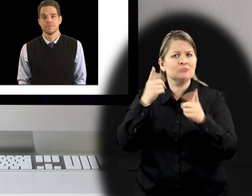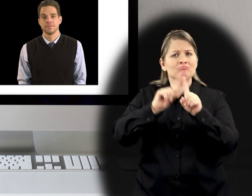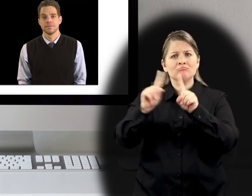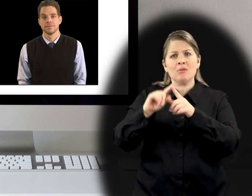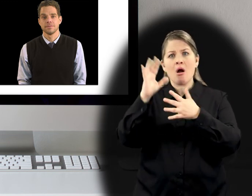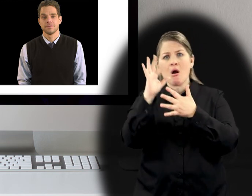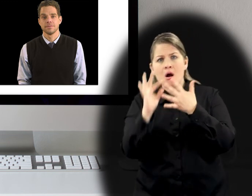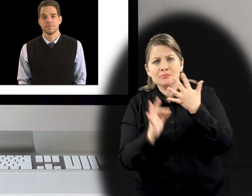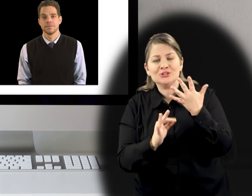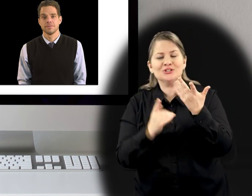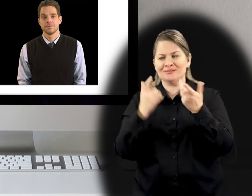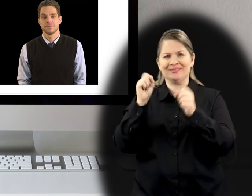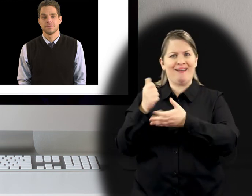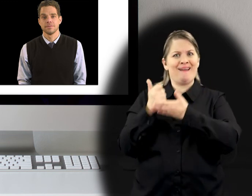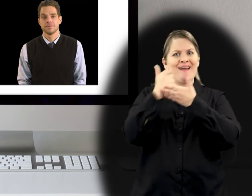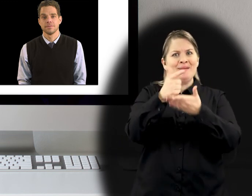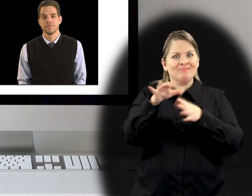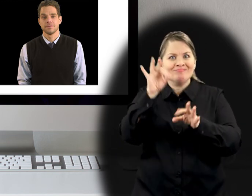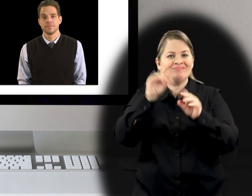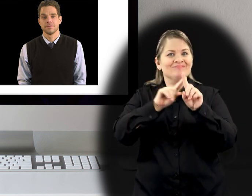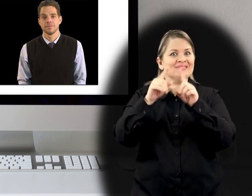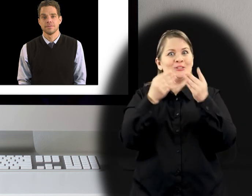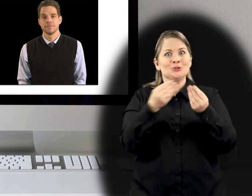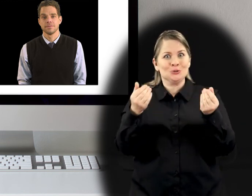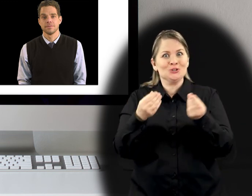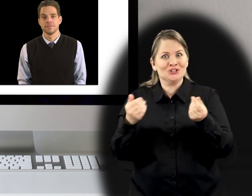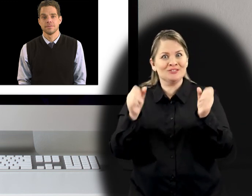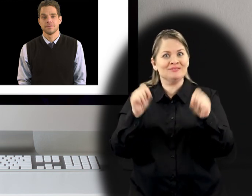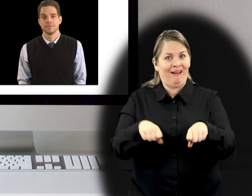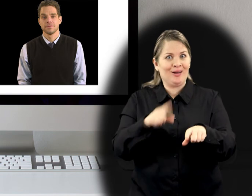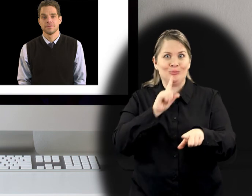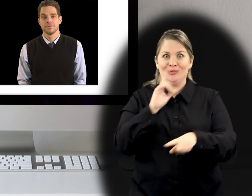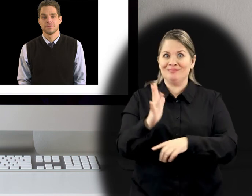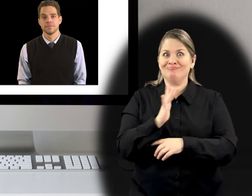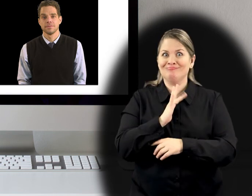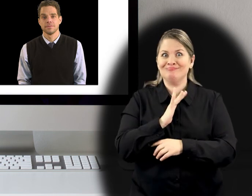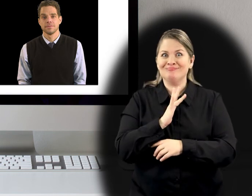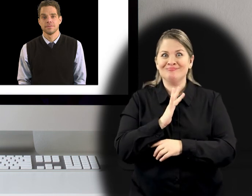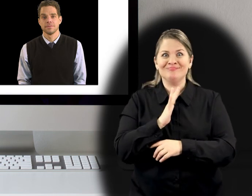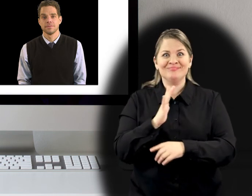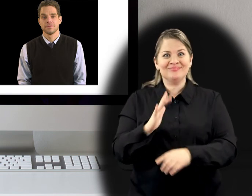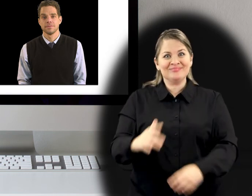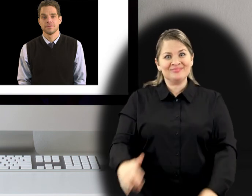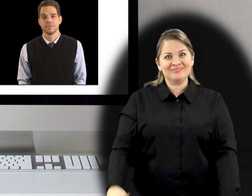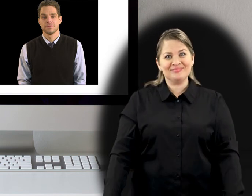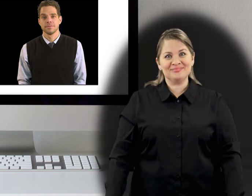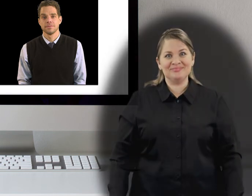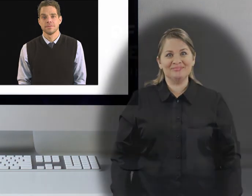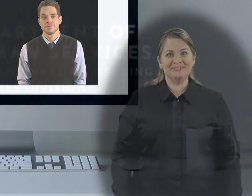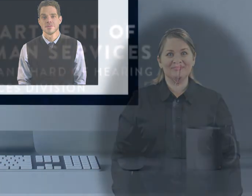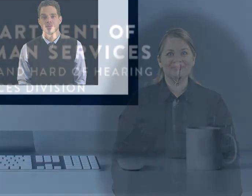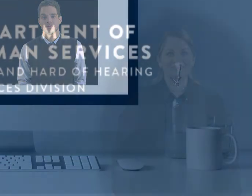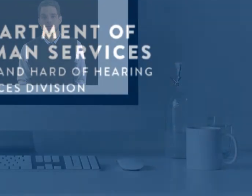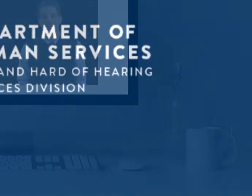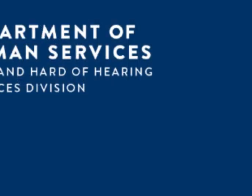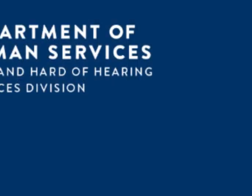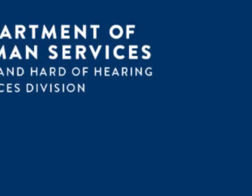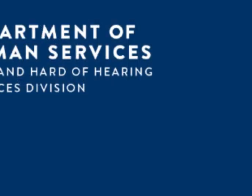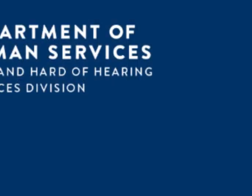who can help you understand your options and identify possible solutions.